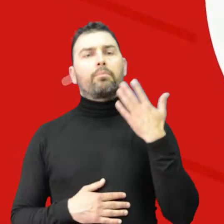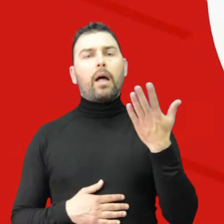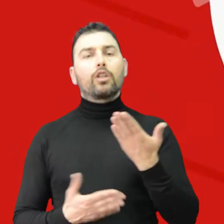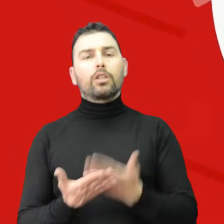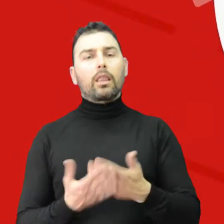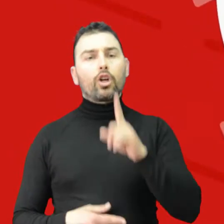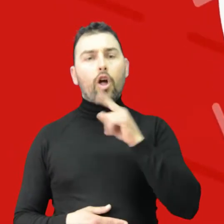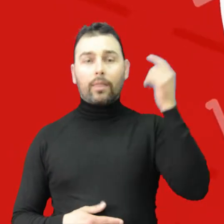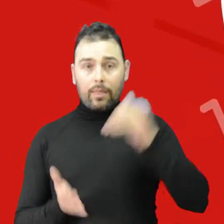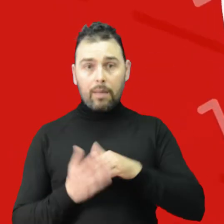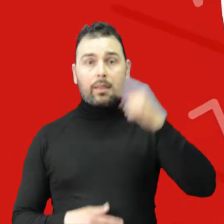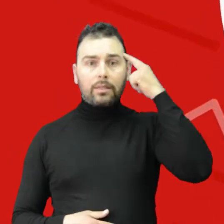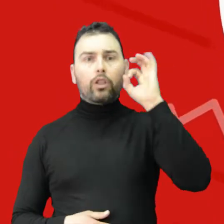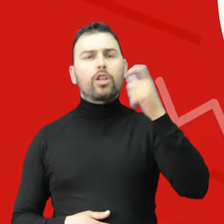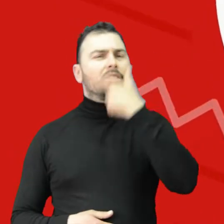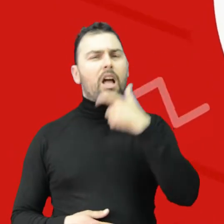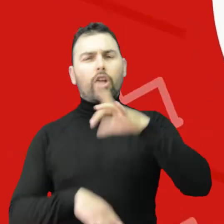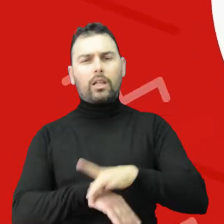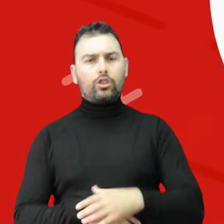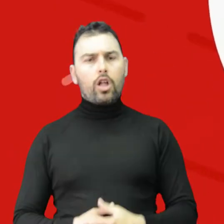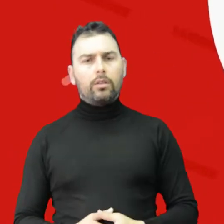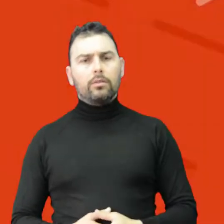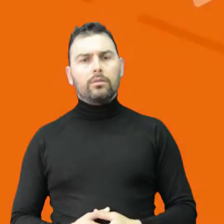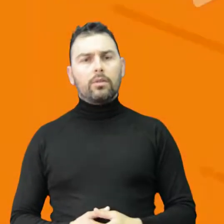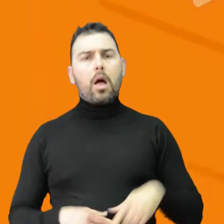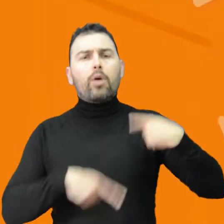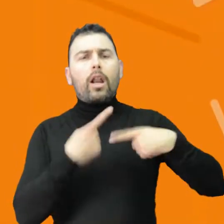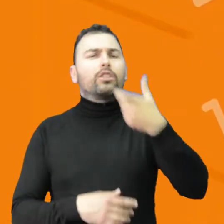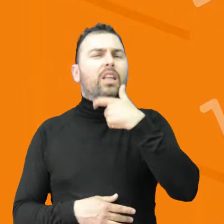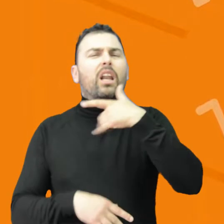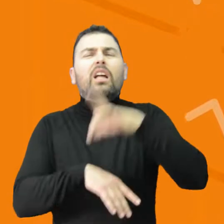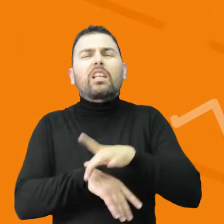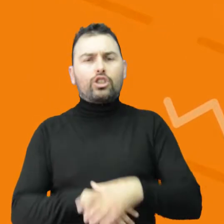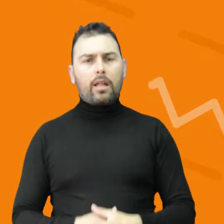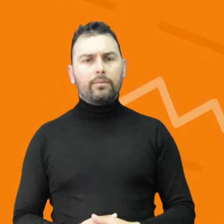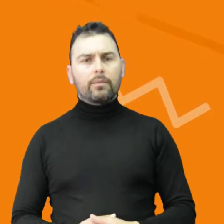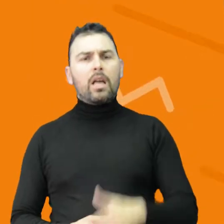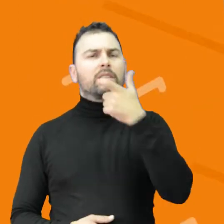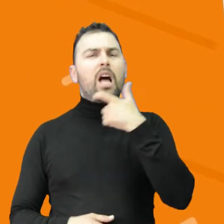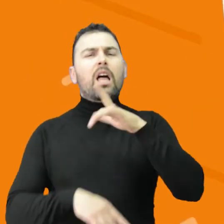5 things you should know about ancient Greece 1. The Origins of Ancient Greece